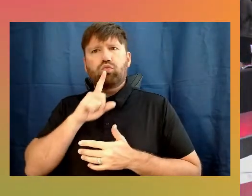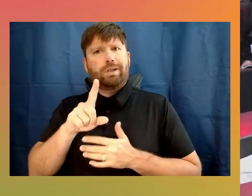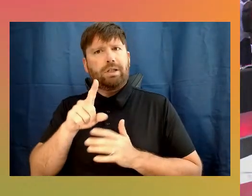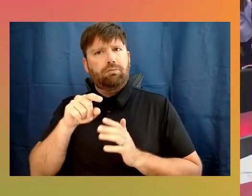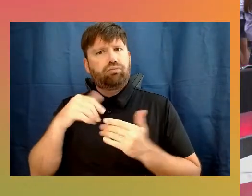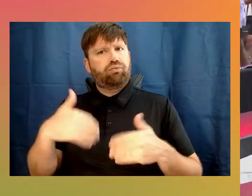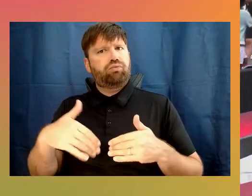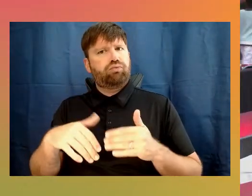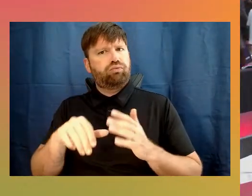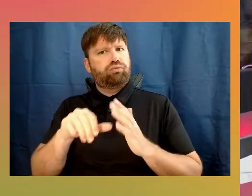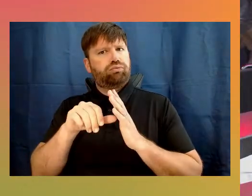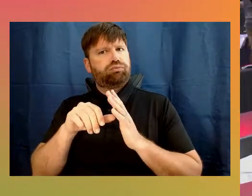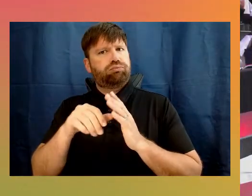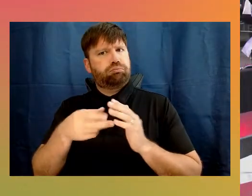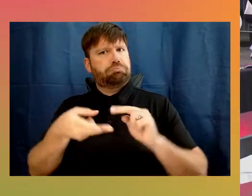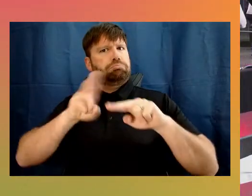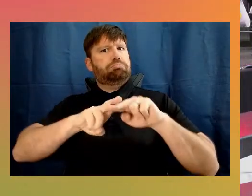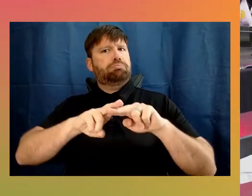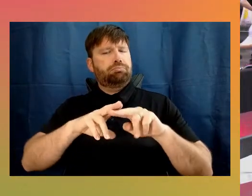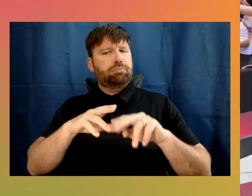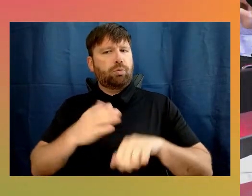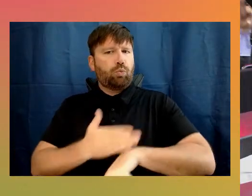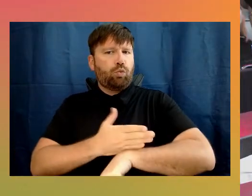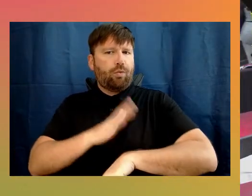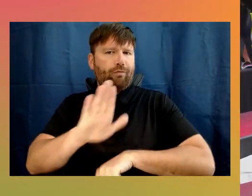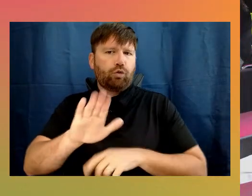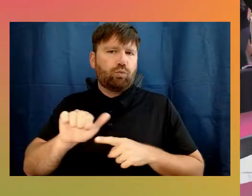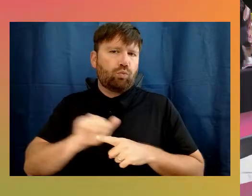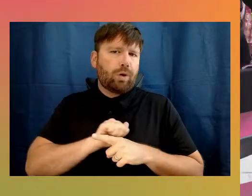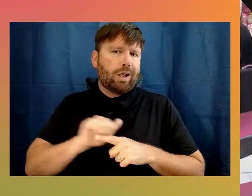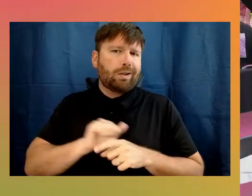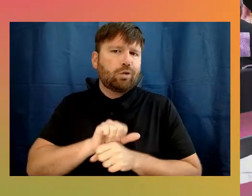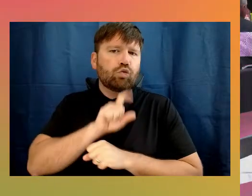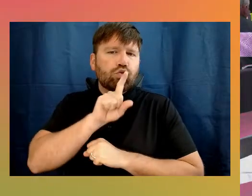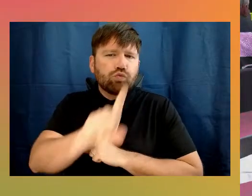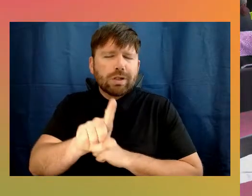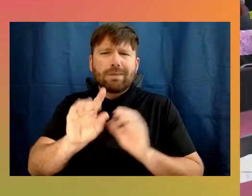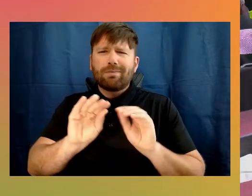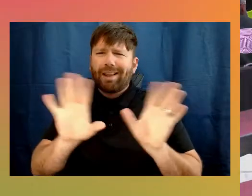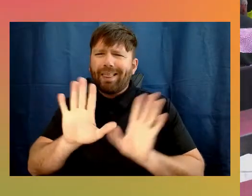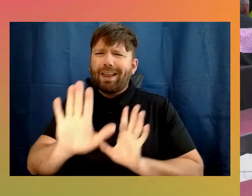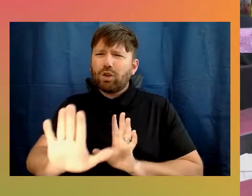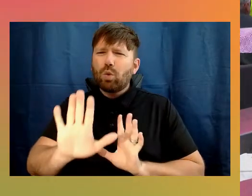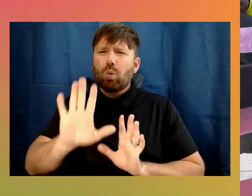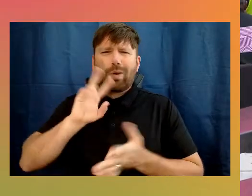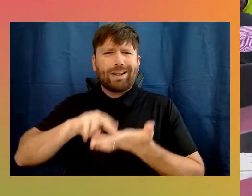GRATEFUL FOR TAKES THE PRACTICE